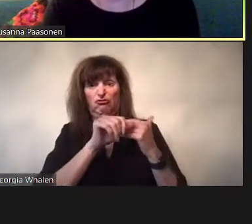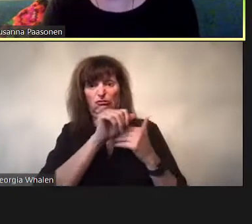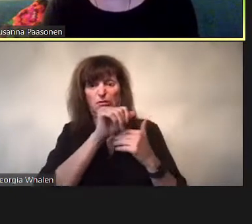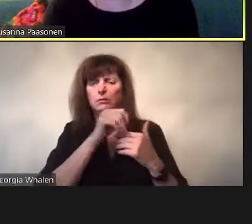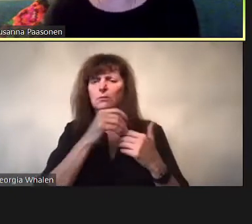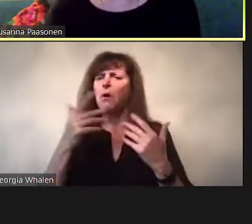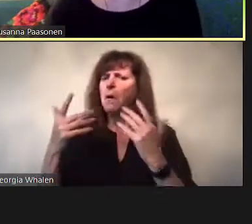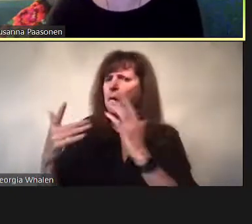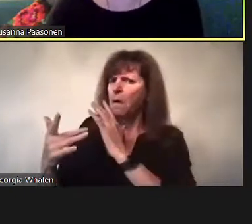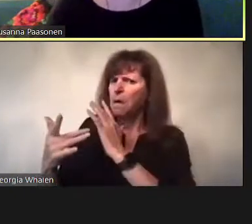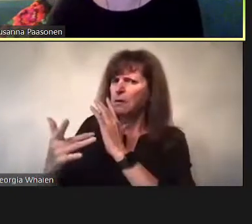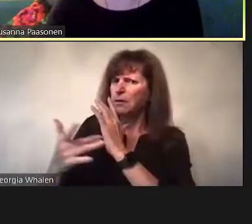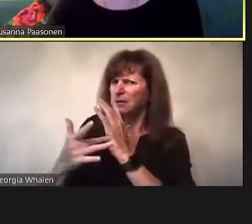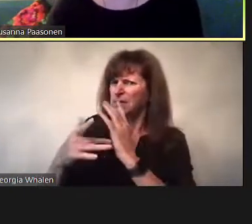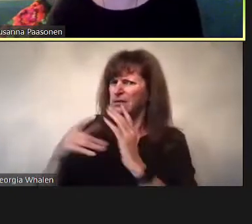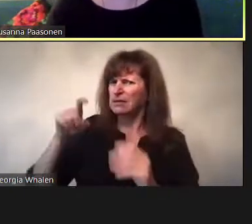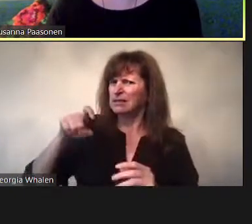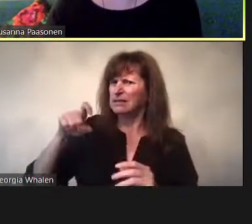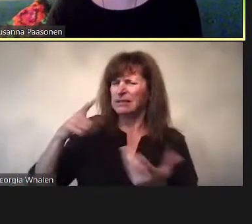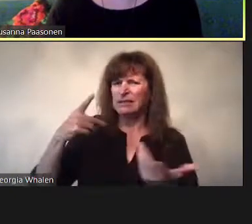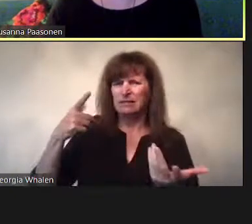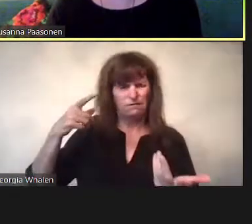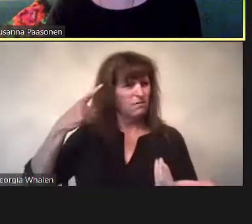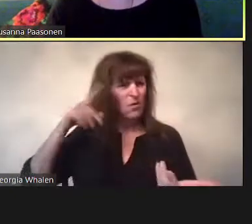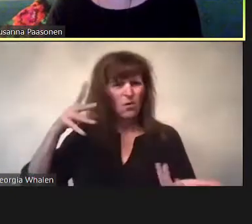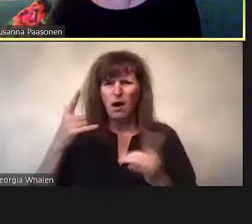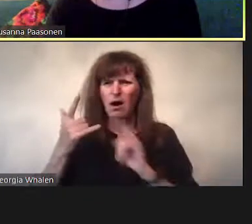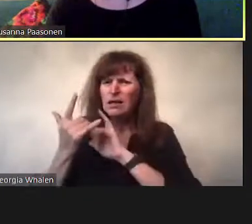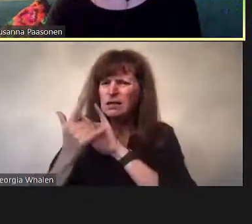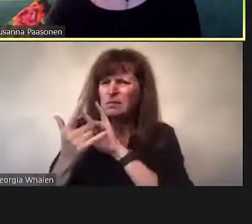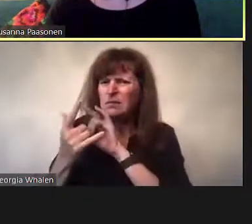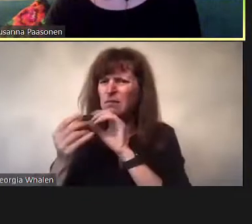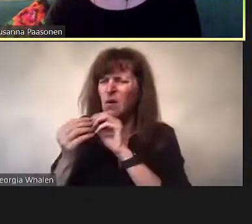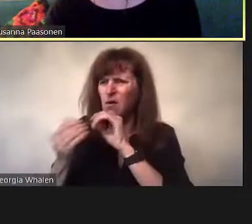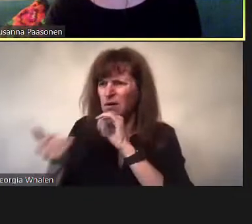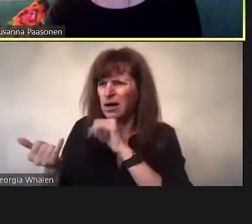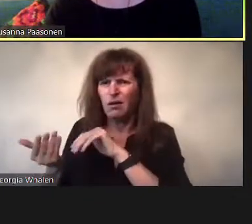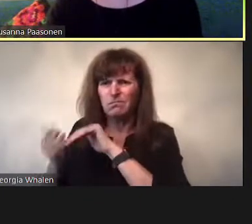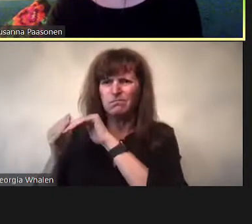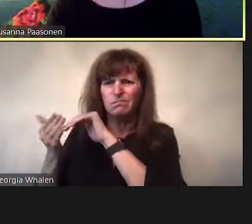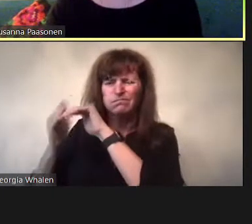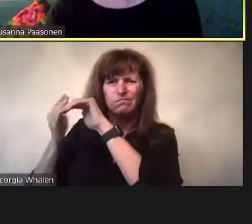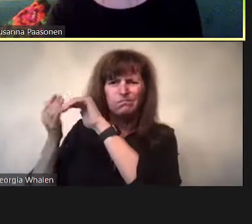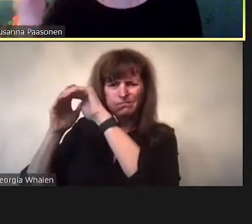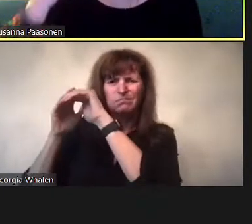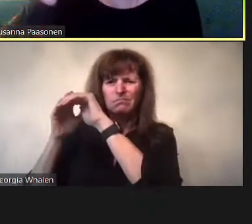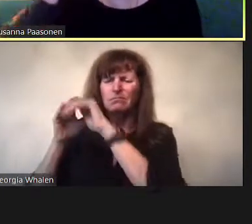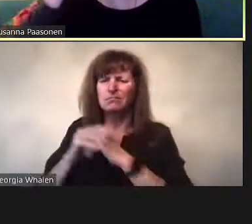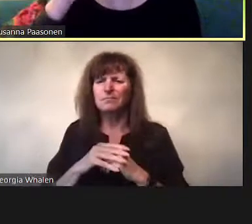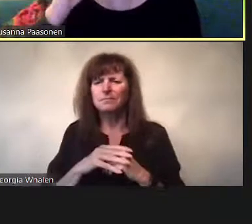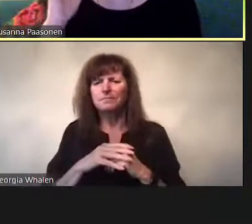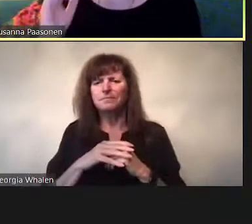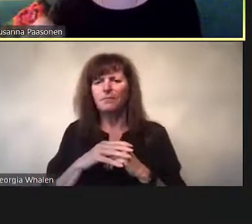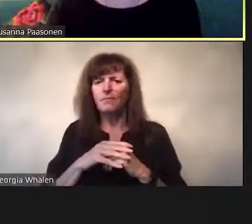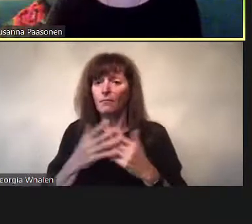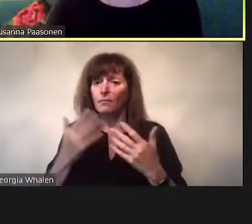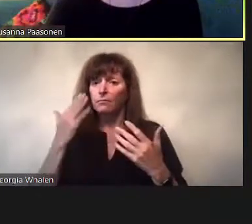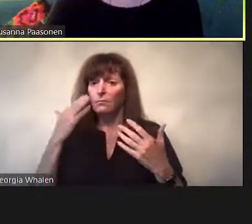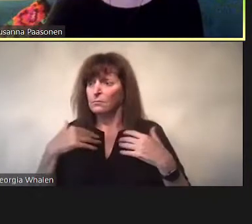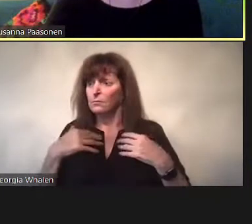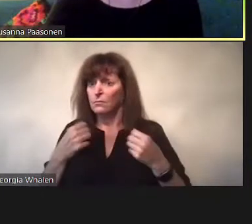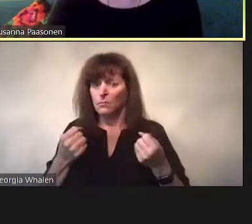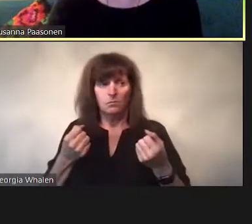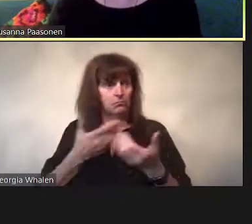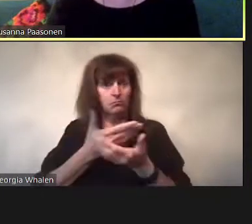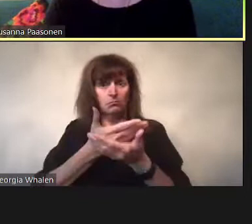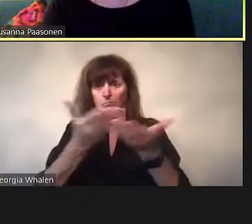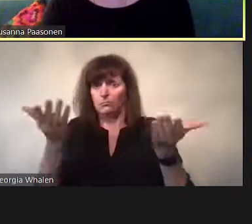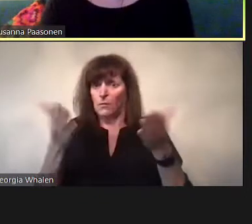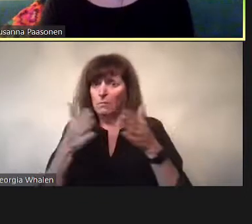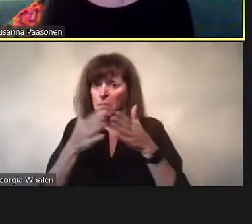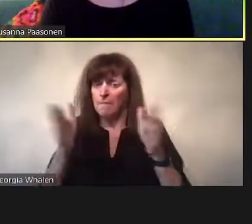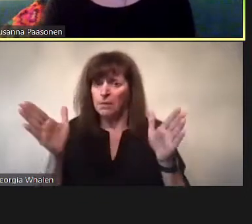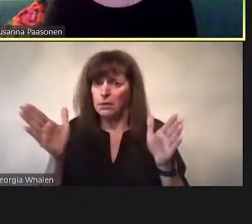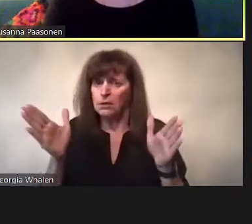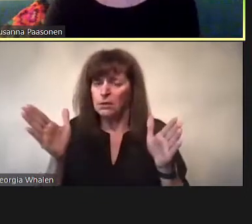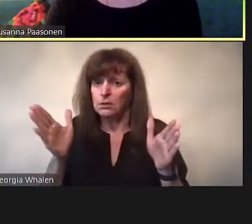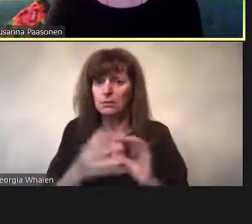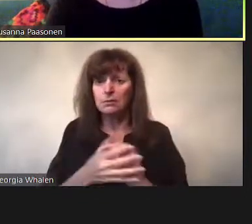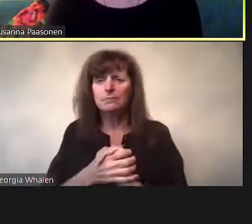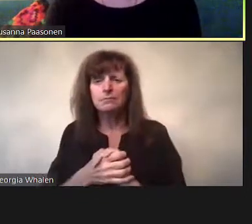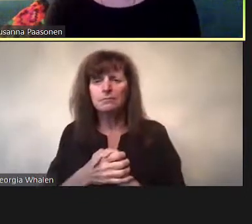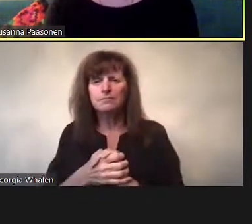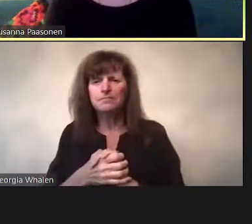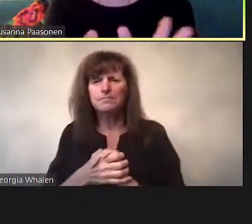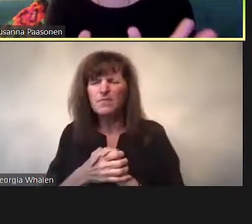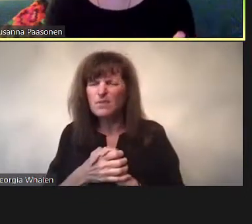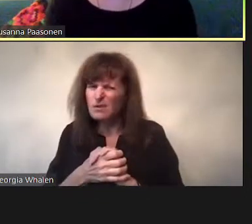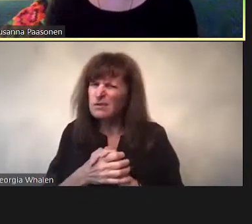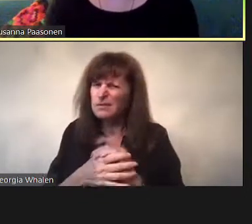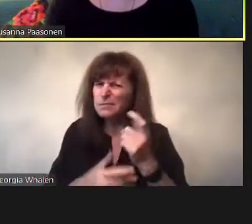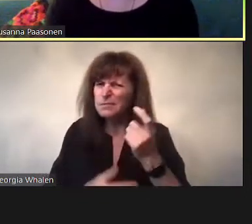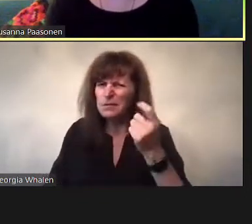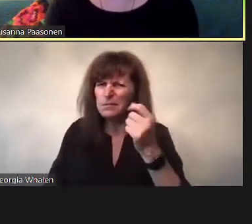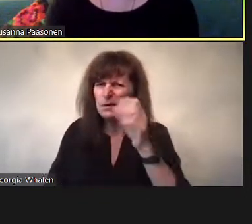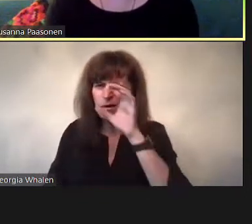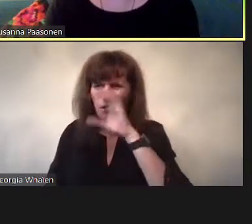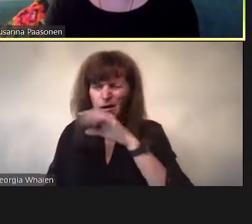In this situation where saliva presents an active health risk, and the infection threat is close,